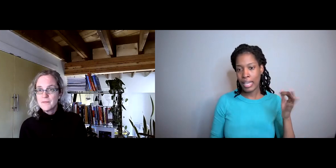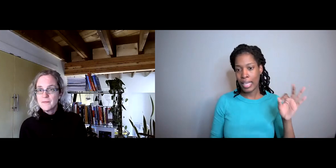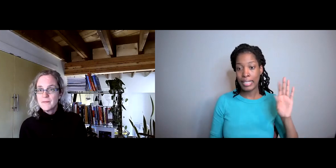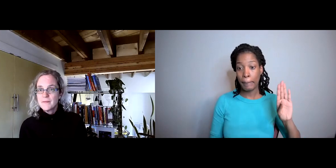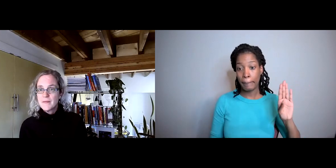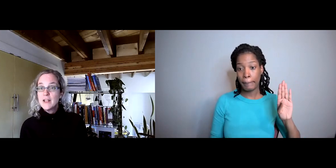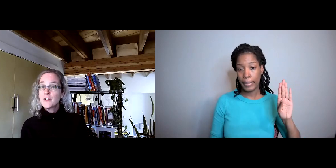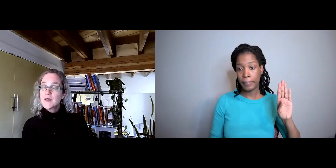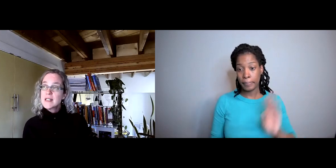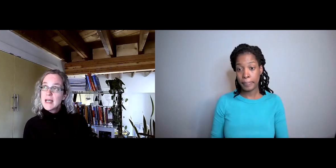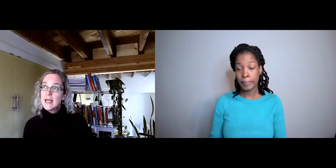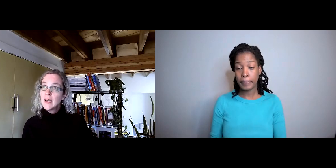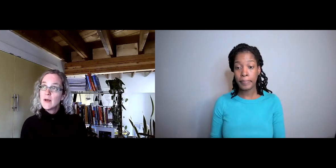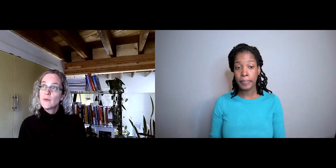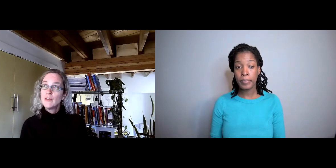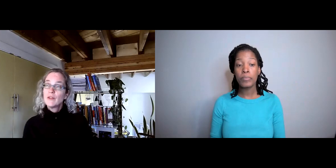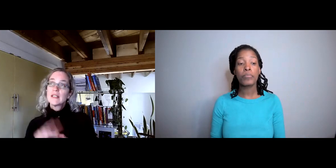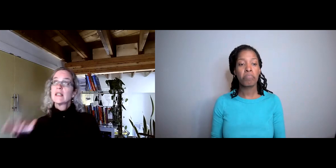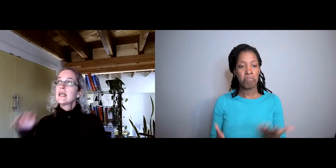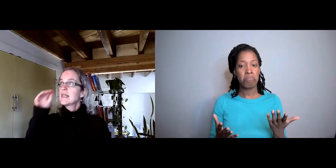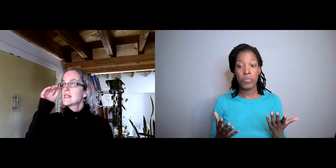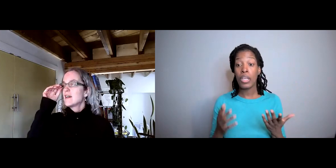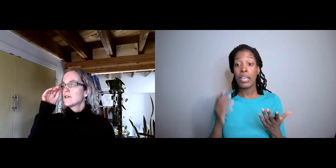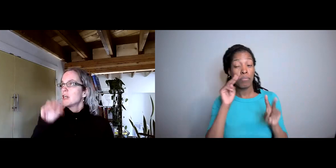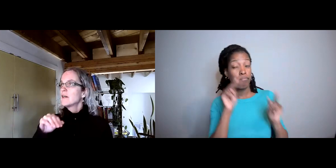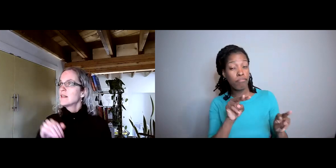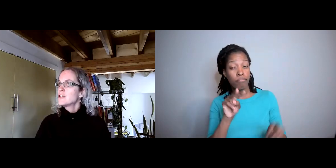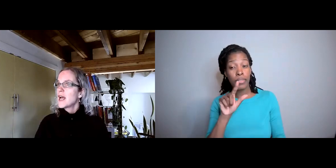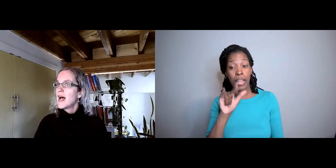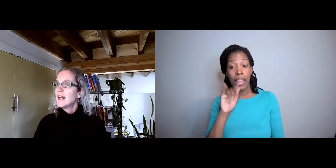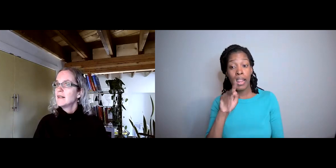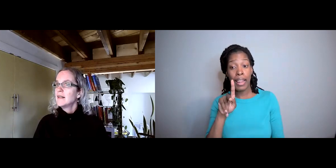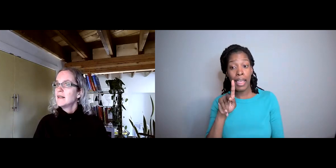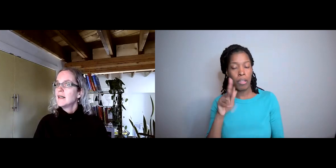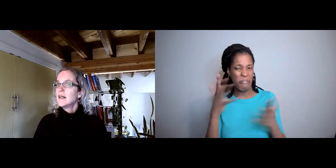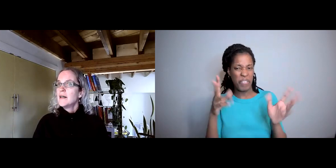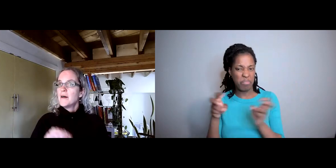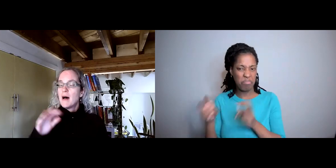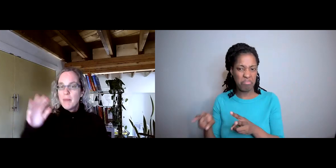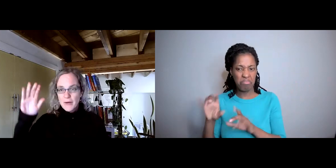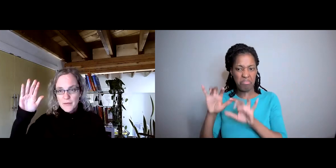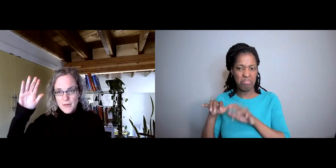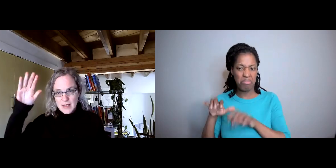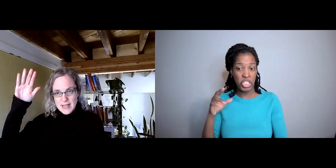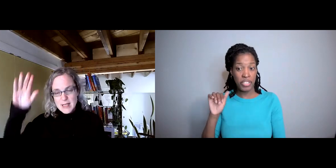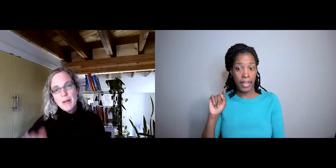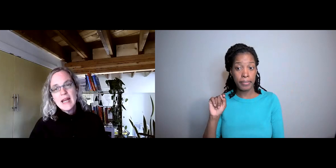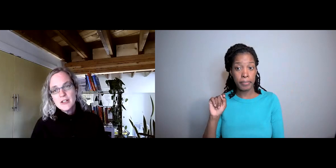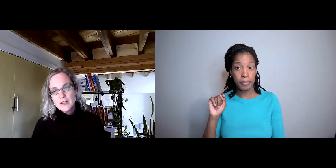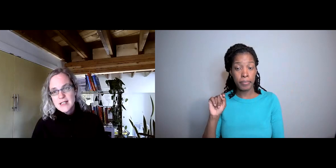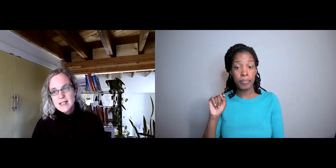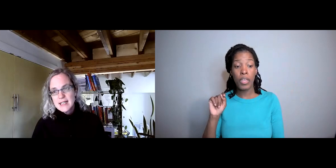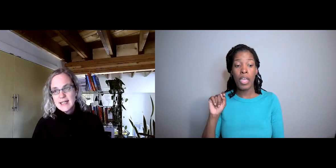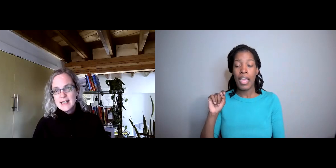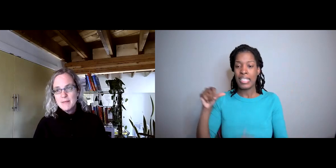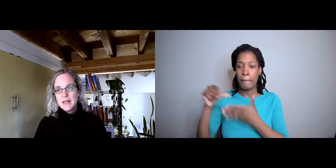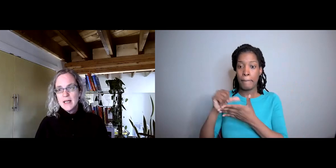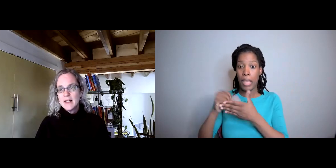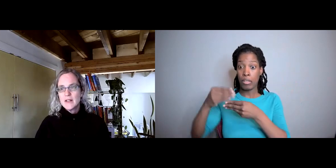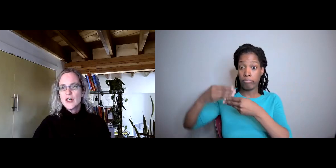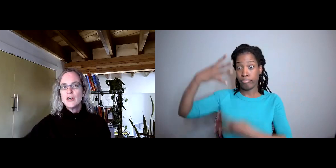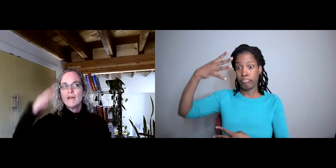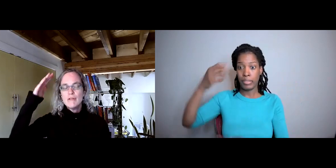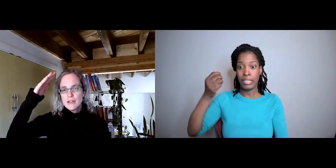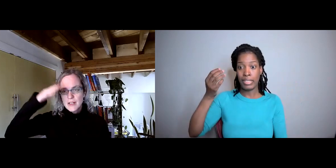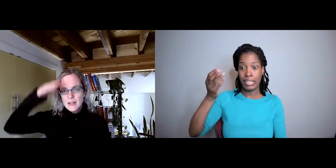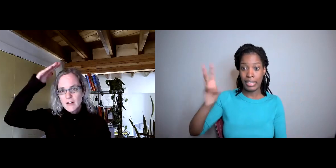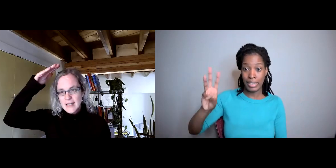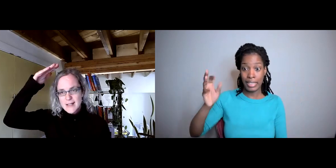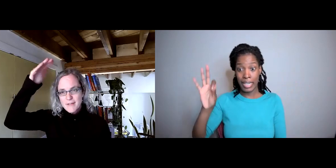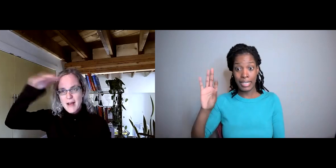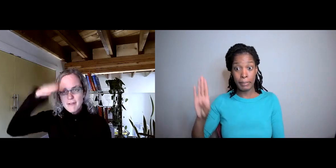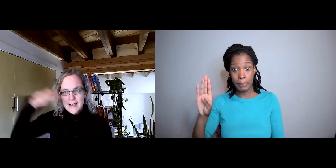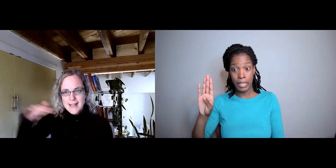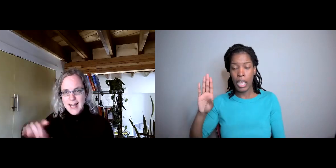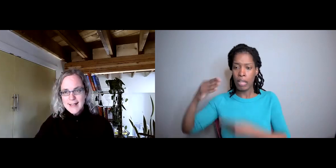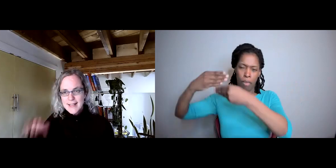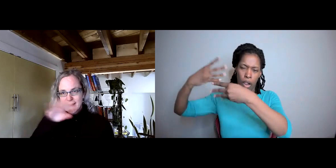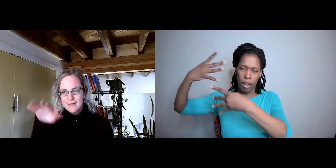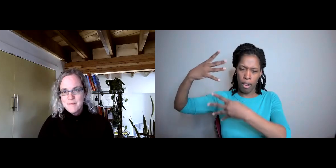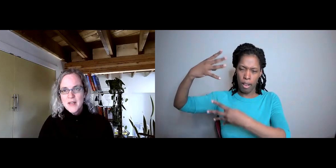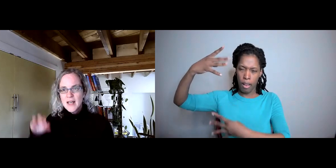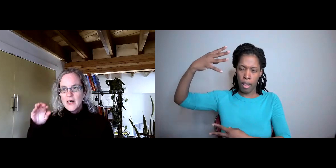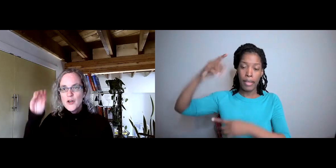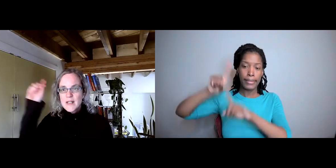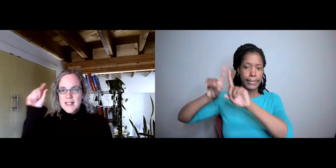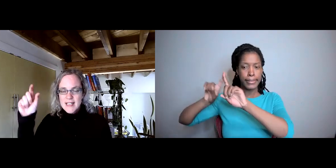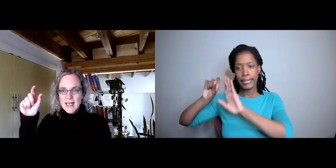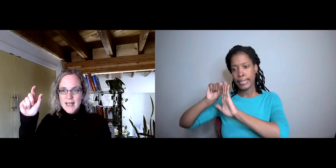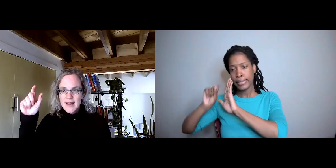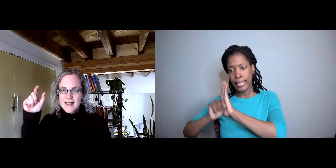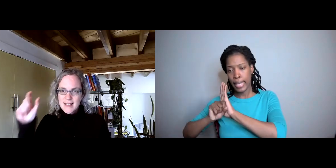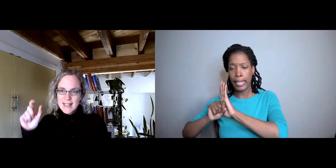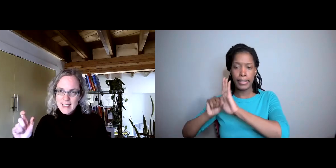And you'll see when you look at the links here shared in the chat about the has the page on 1619 be there's a huge, long list of everything, and you can see the 1619 B amount.